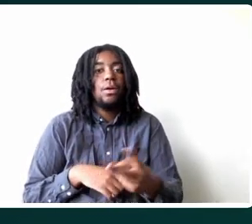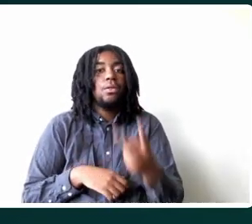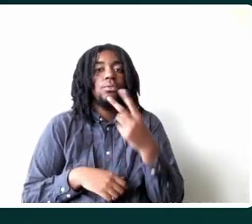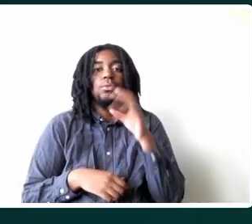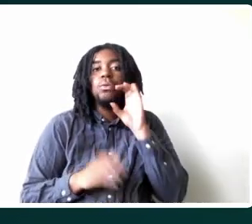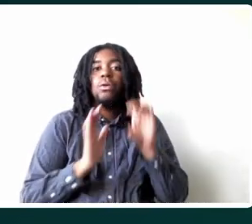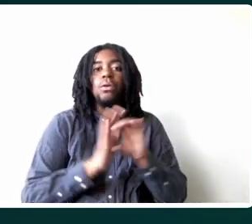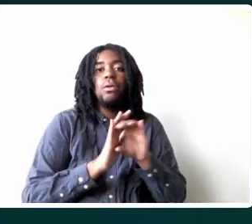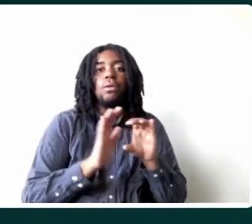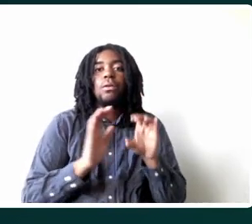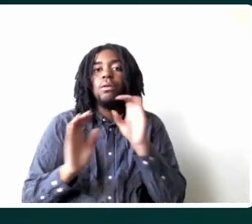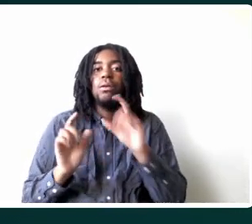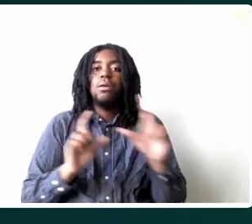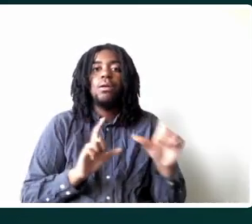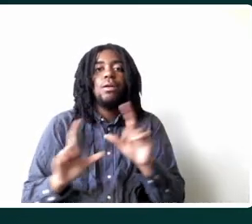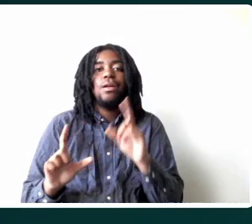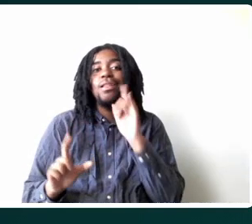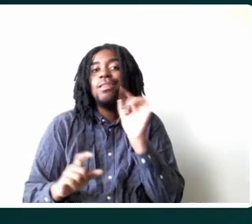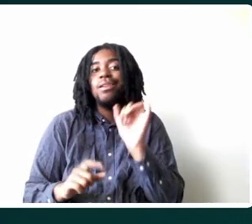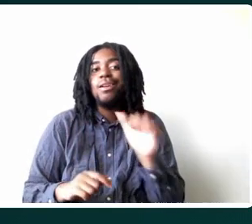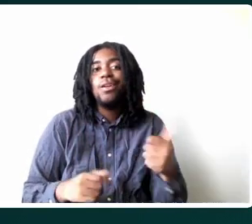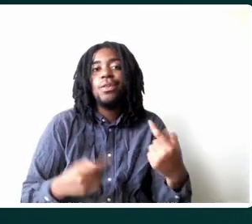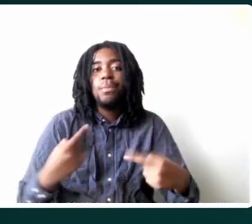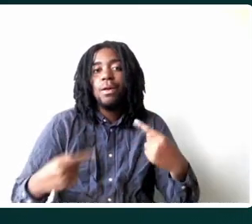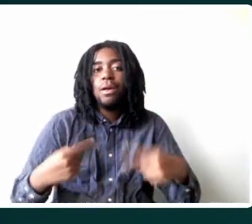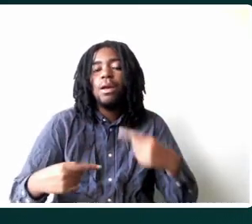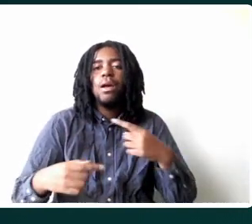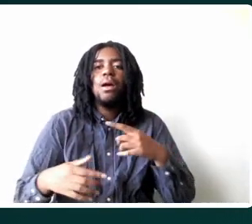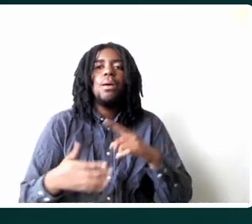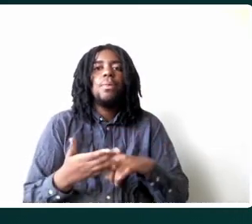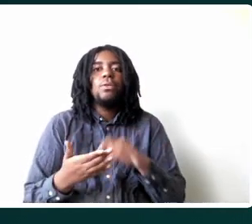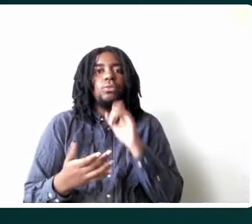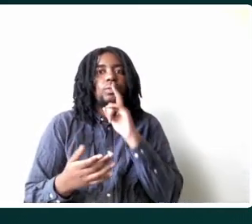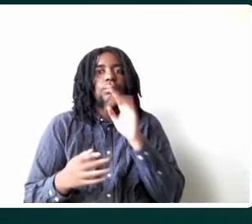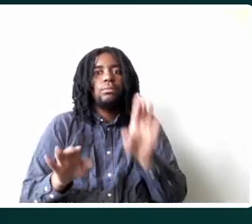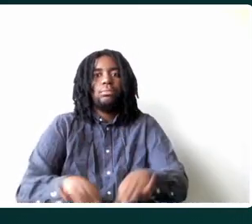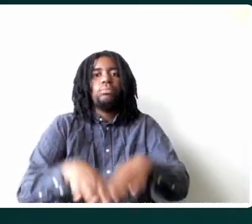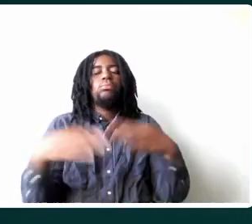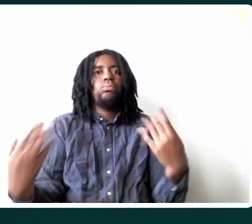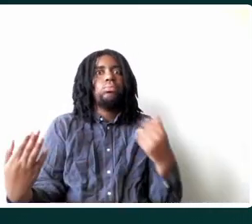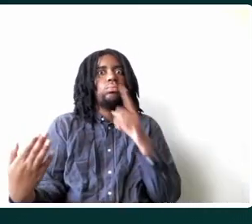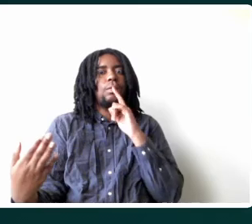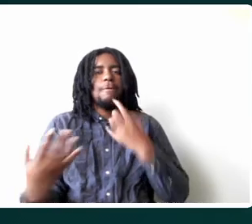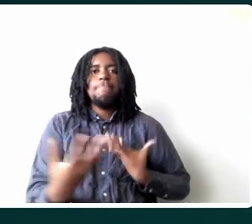another debate. But this actually opened up a much richer and empathetic dialogue. This